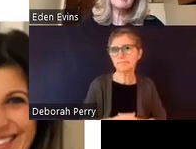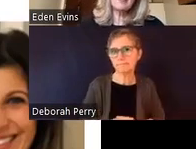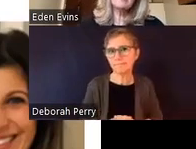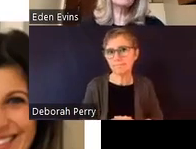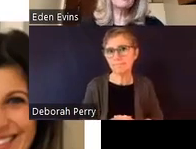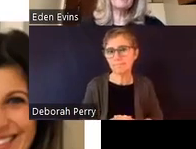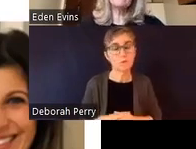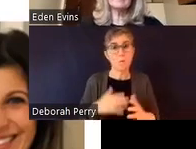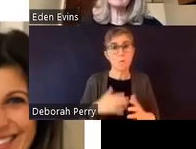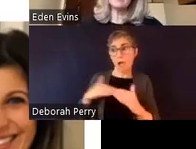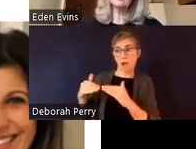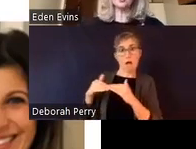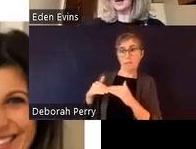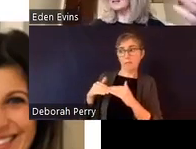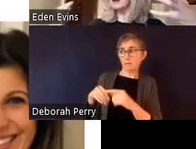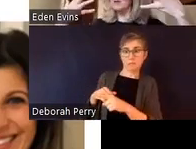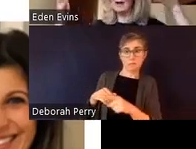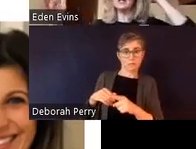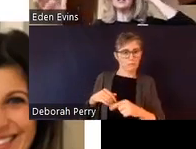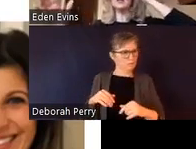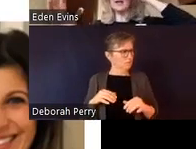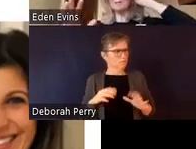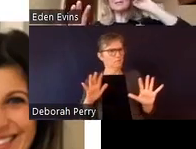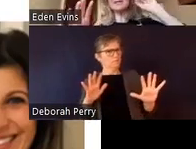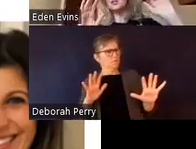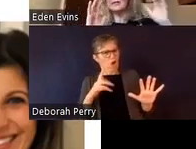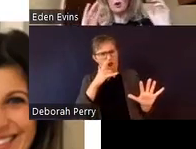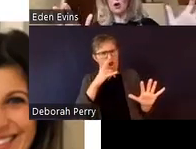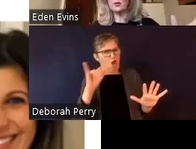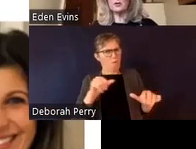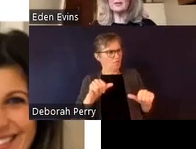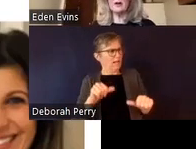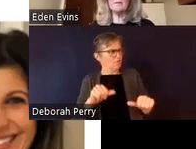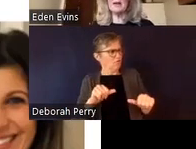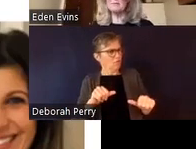my colleagues were very exercised that “oh my gosh this looks like potentially causal,” you know,